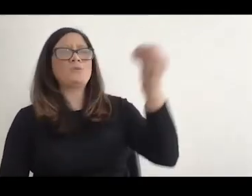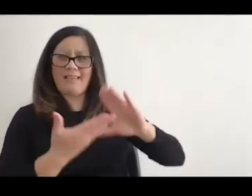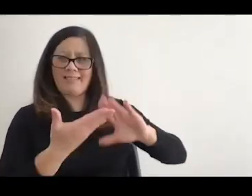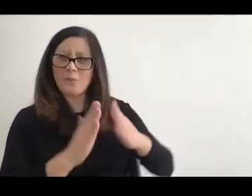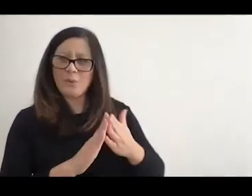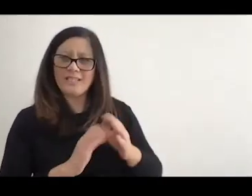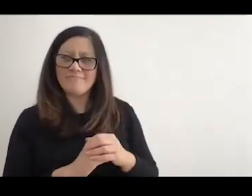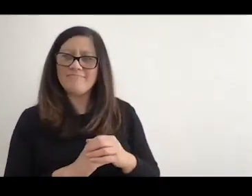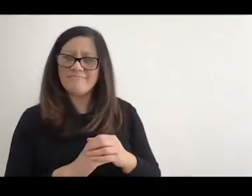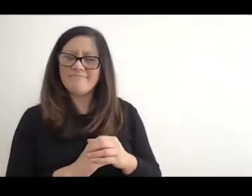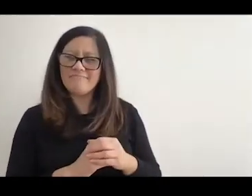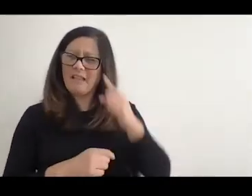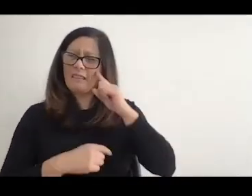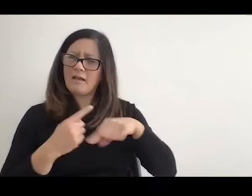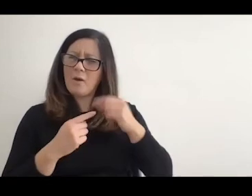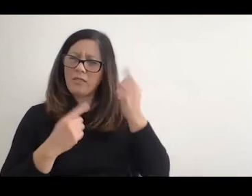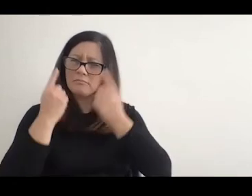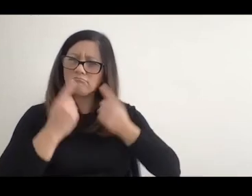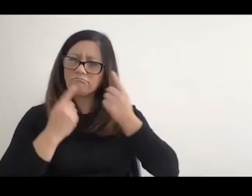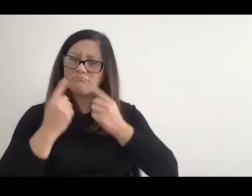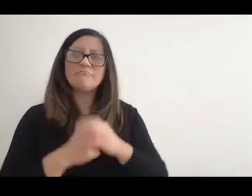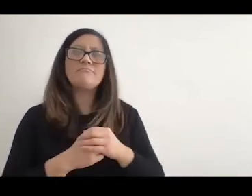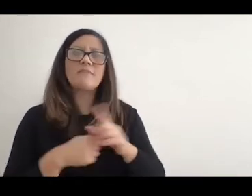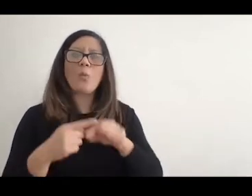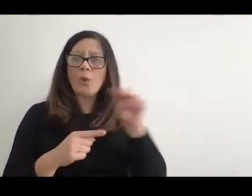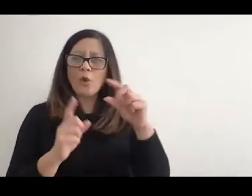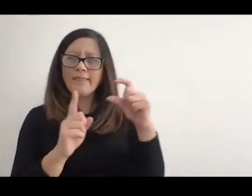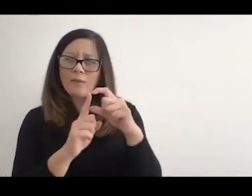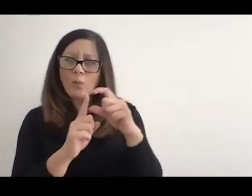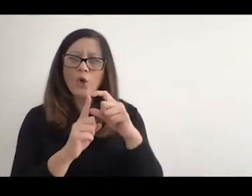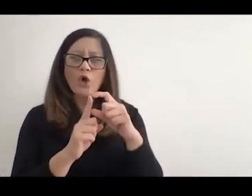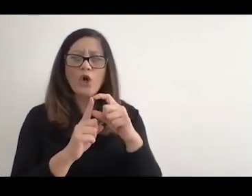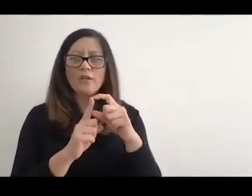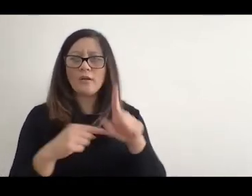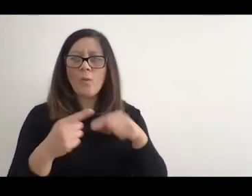this like when you look at this word. Does it make you cringe that I keep saying it that I spelled it